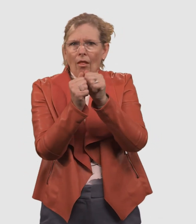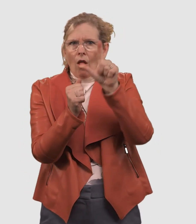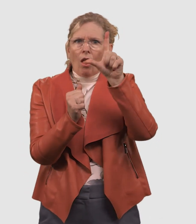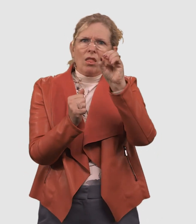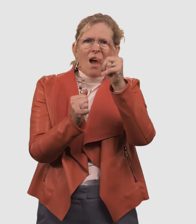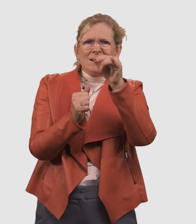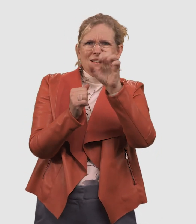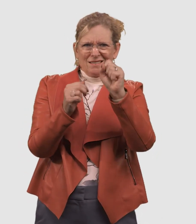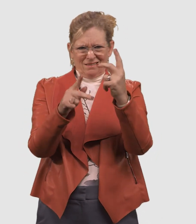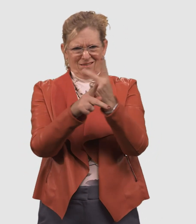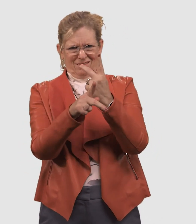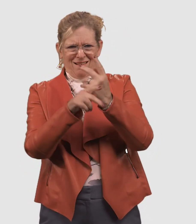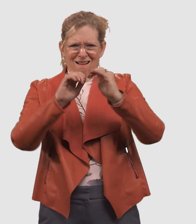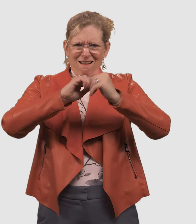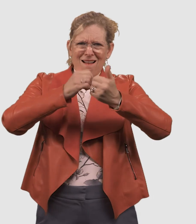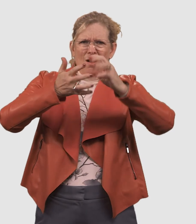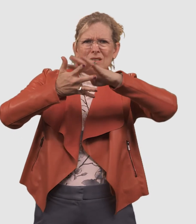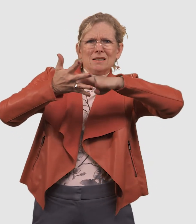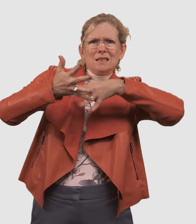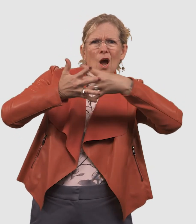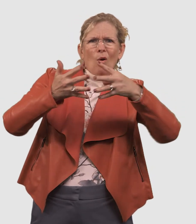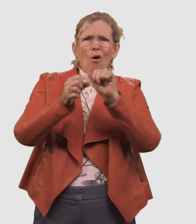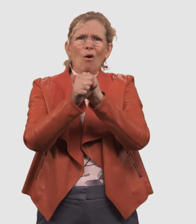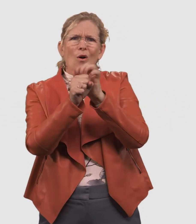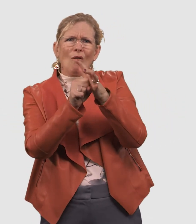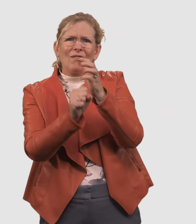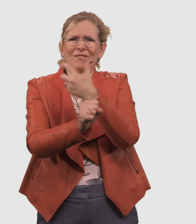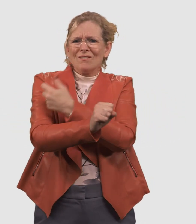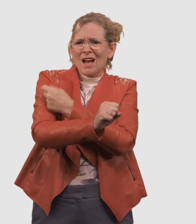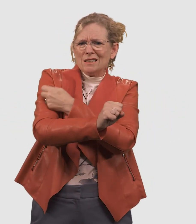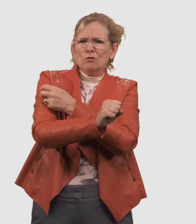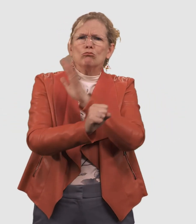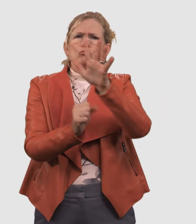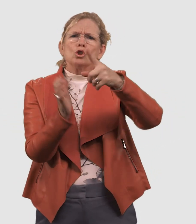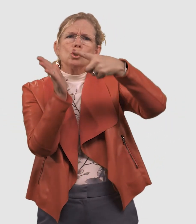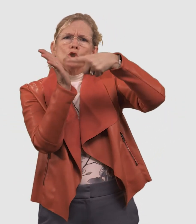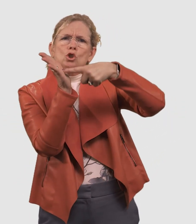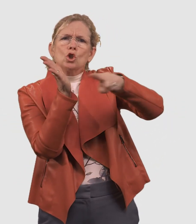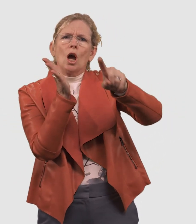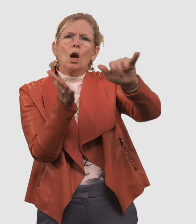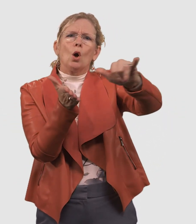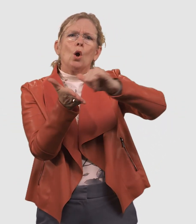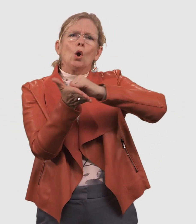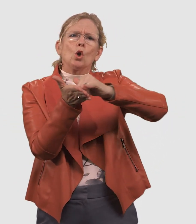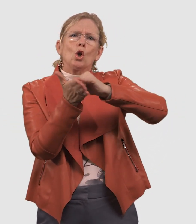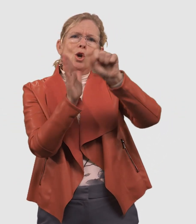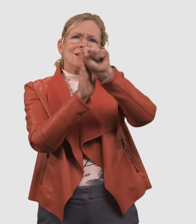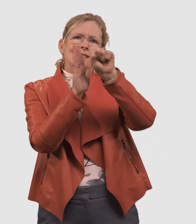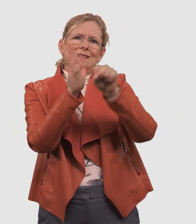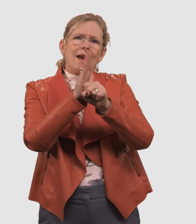· Students who are struggling with the logistics of scheduling a COVID-19 vaccination